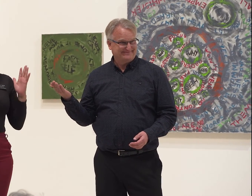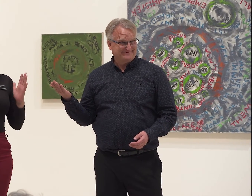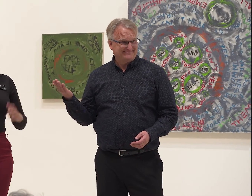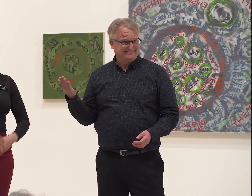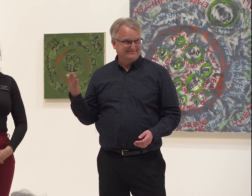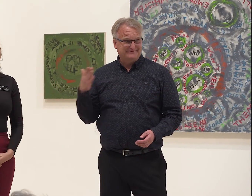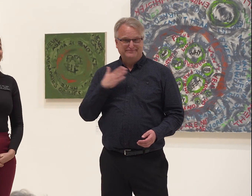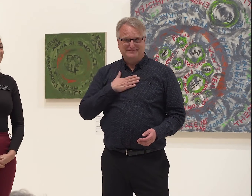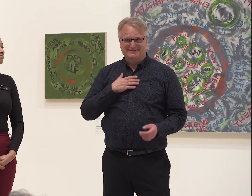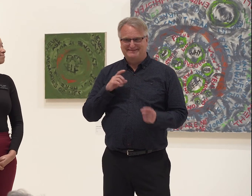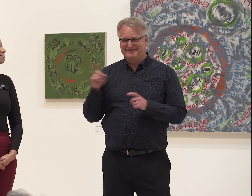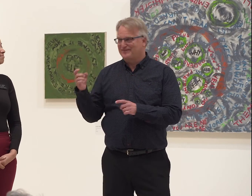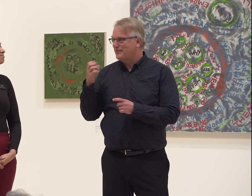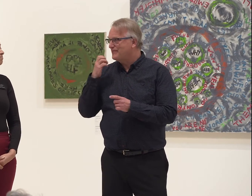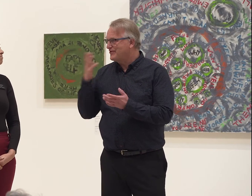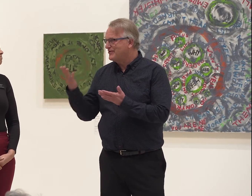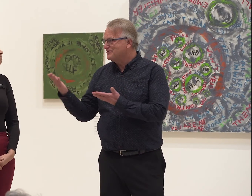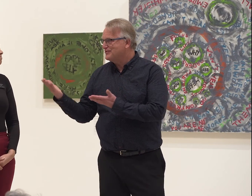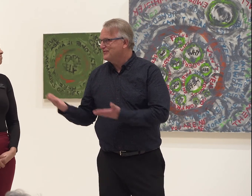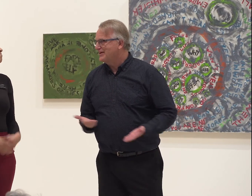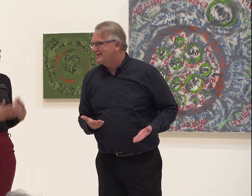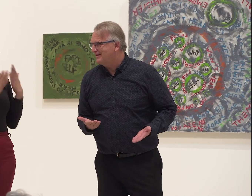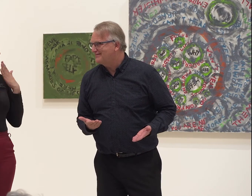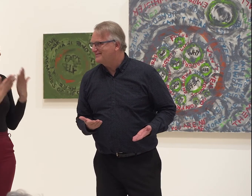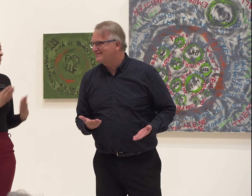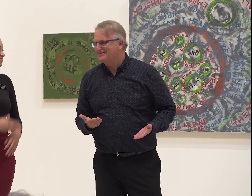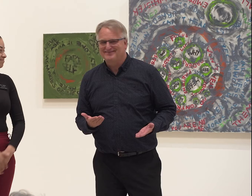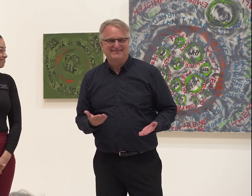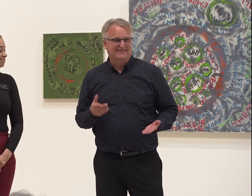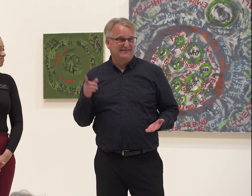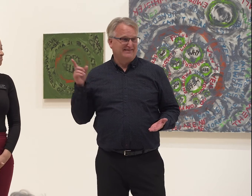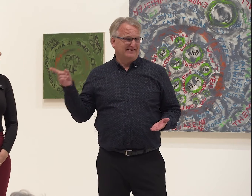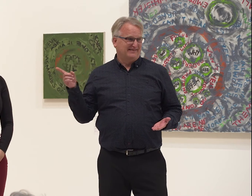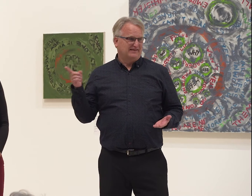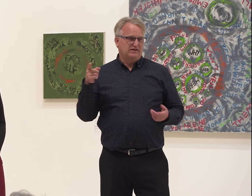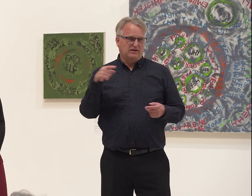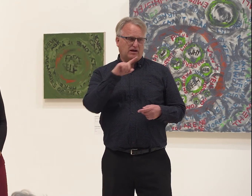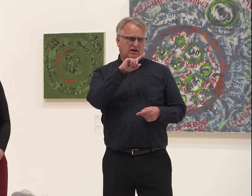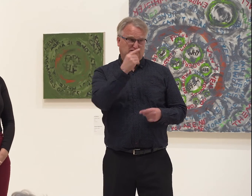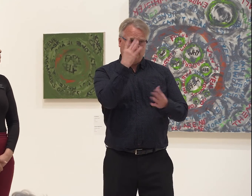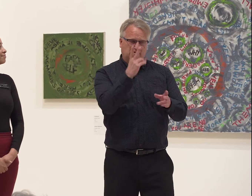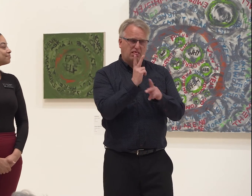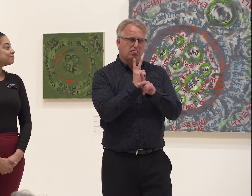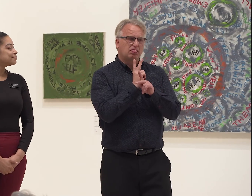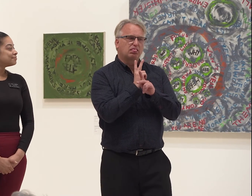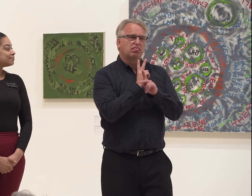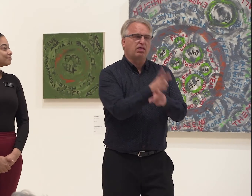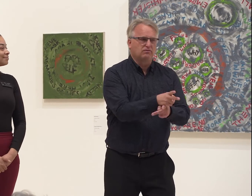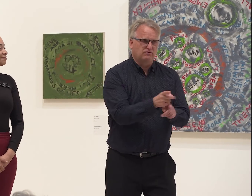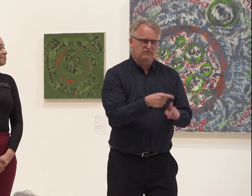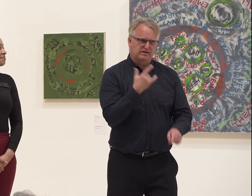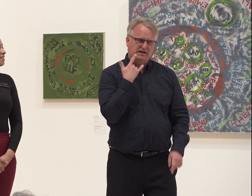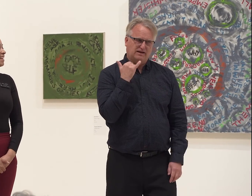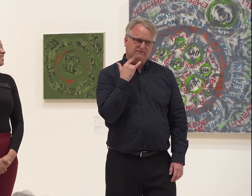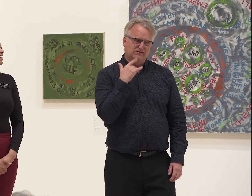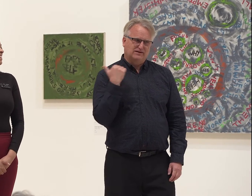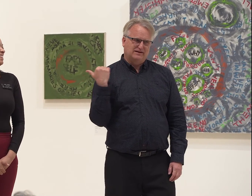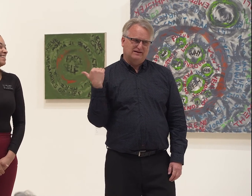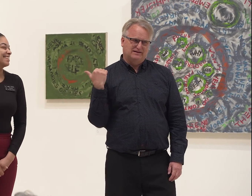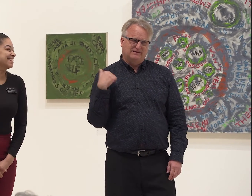at Access Services at RIT. So, welcome and thank you for being here. And I have to let you know that we are simply loaning her